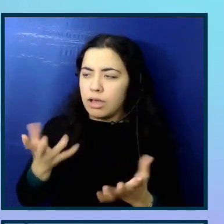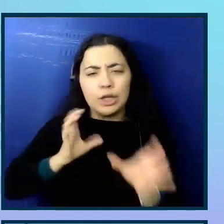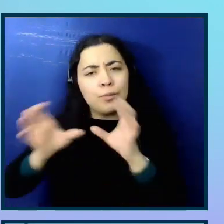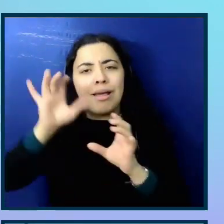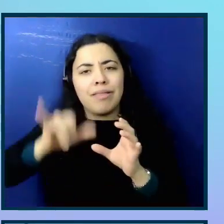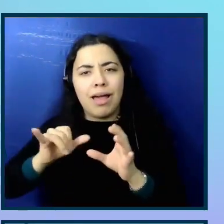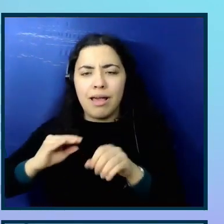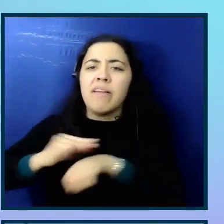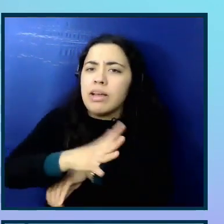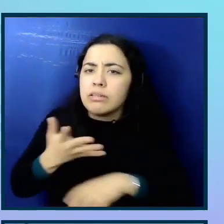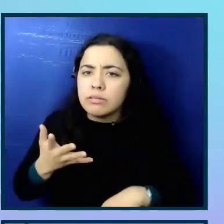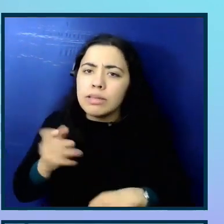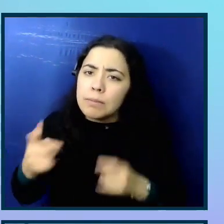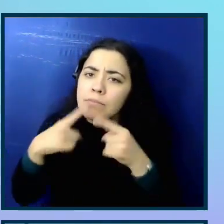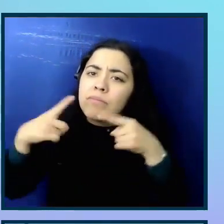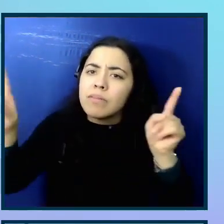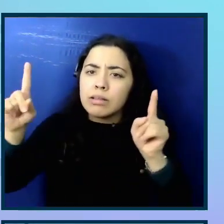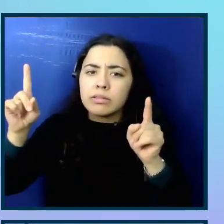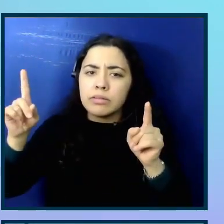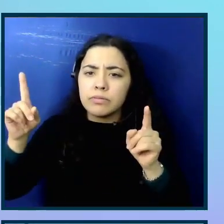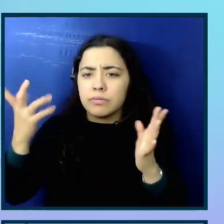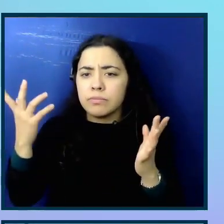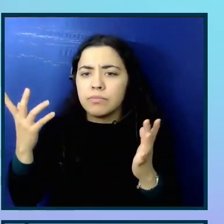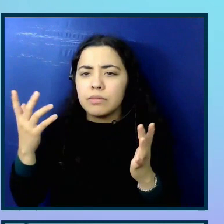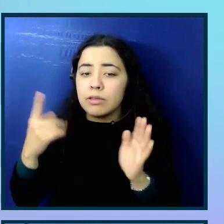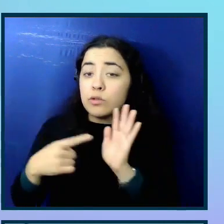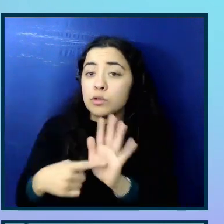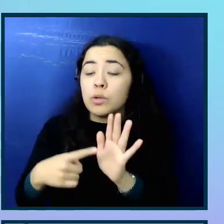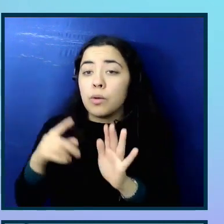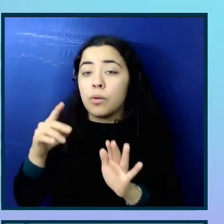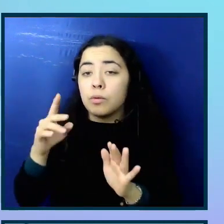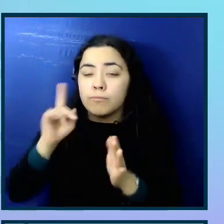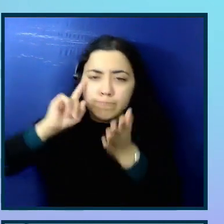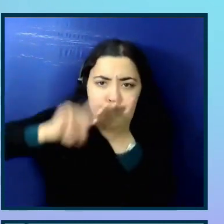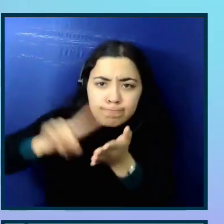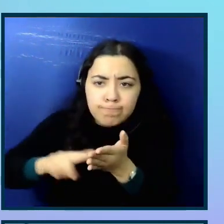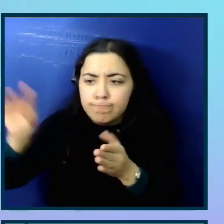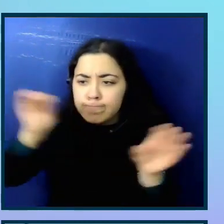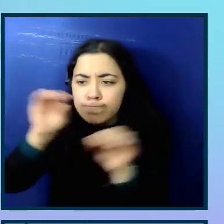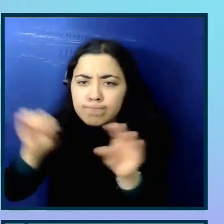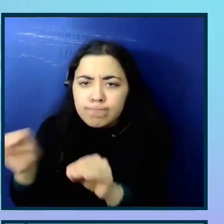it can be a very effective way to get buy in, pull together metrics that would impact the issue that you're working through.